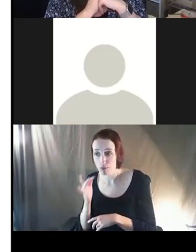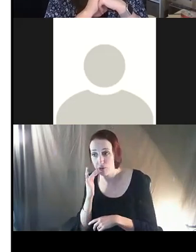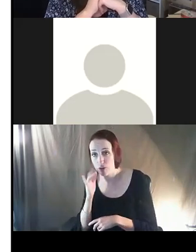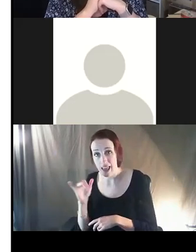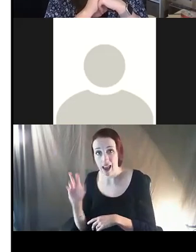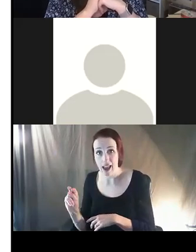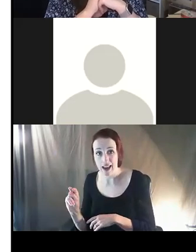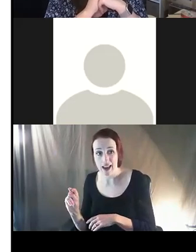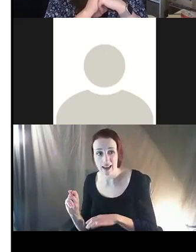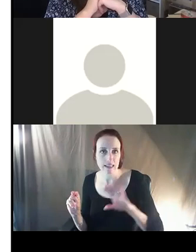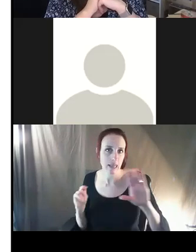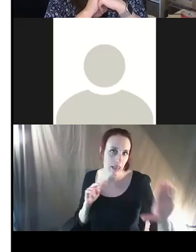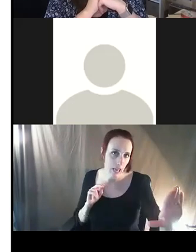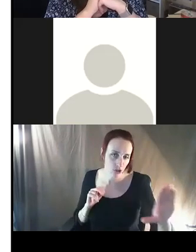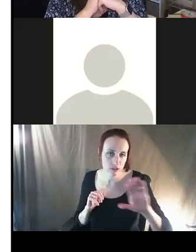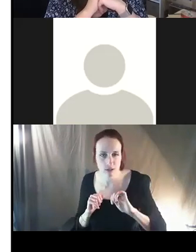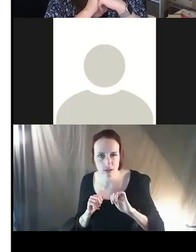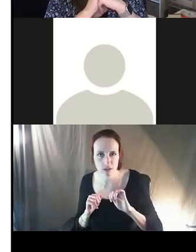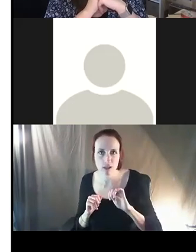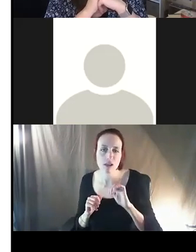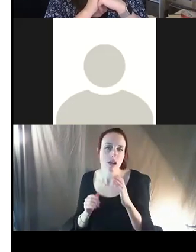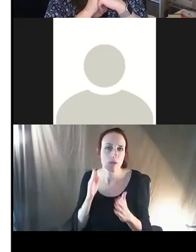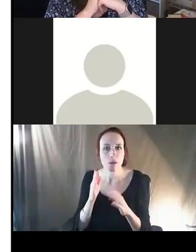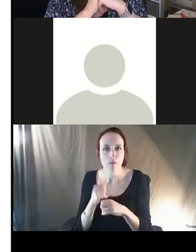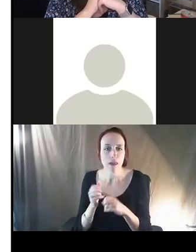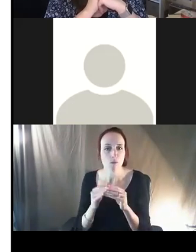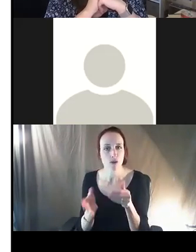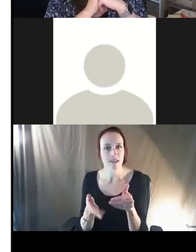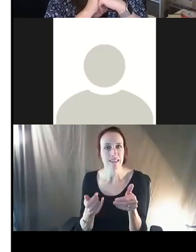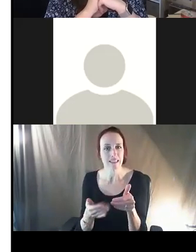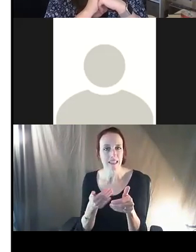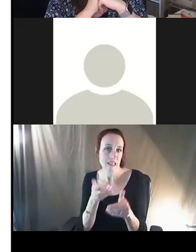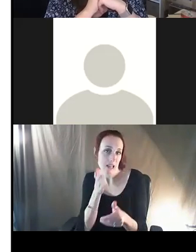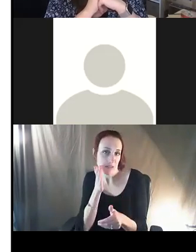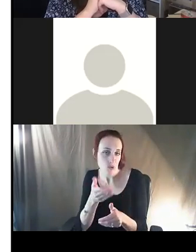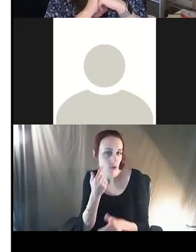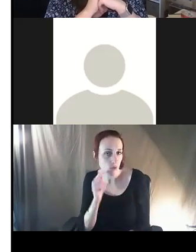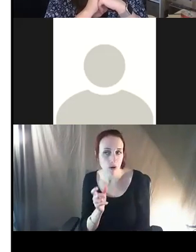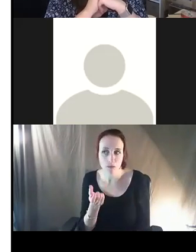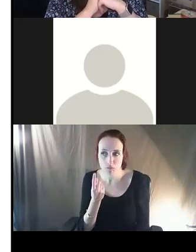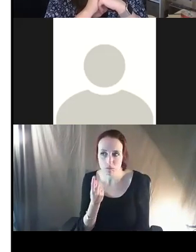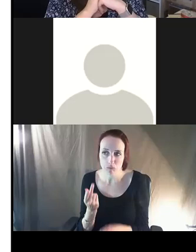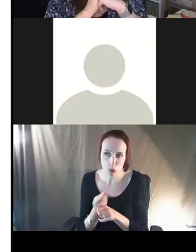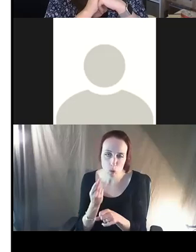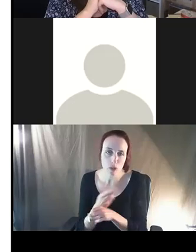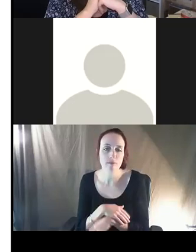facilitate that much easier in the future. It's certainly not the reality today in terms of